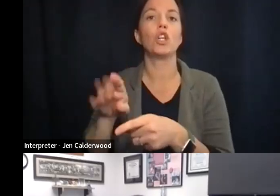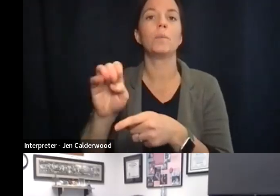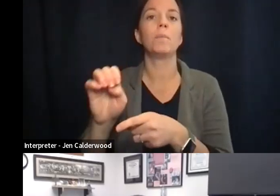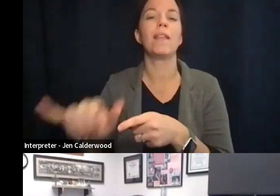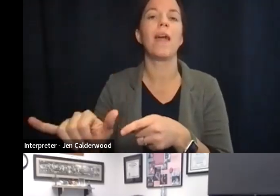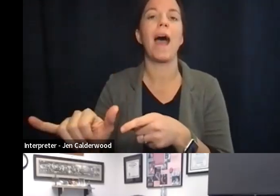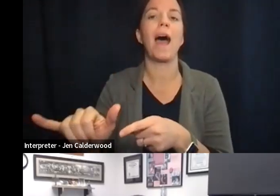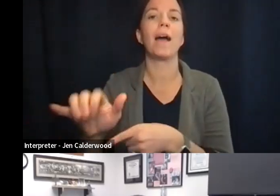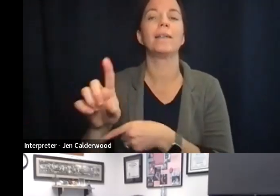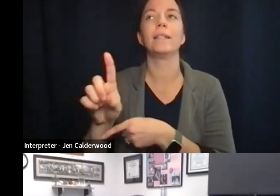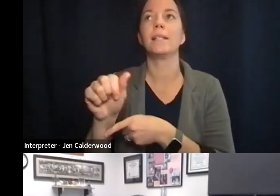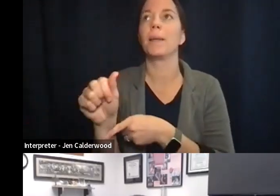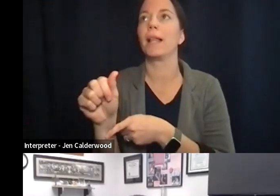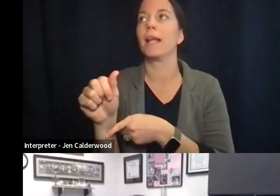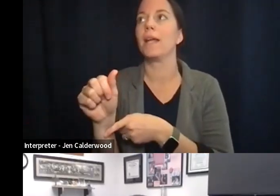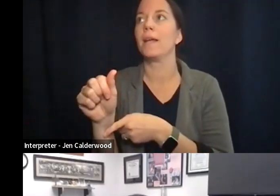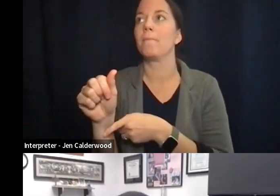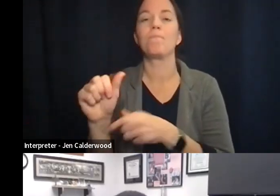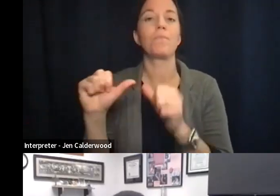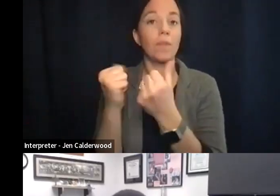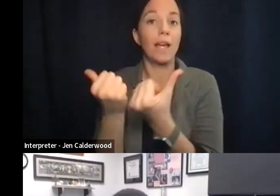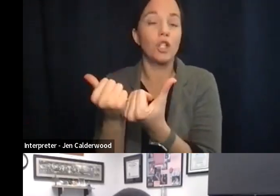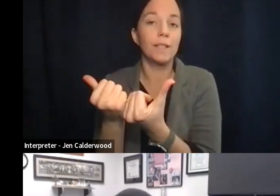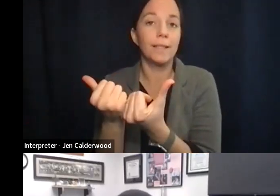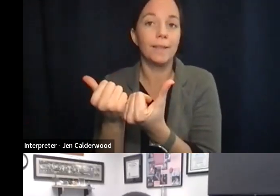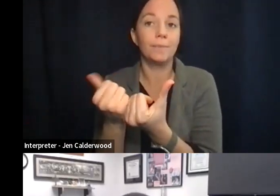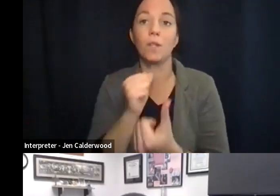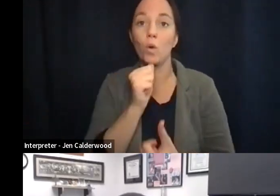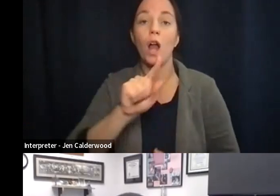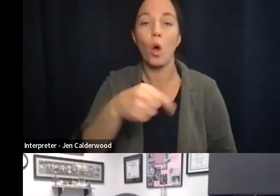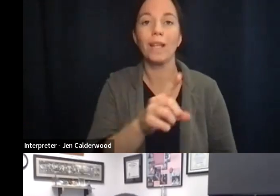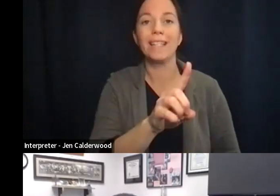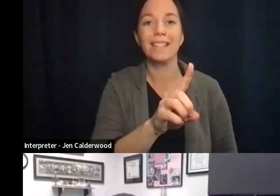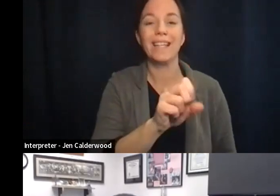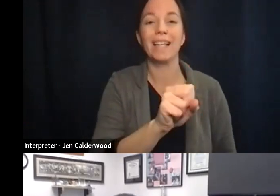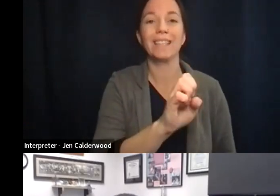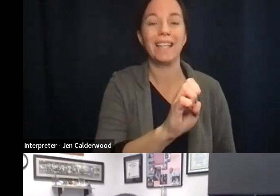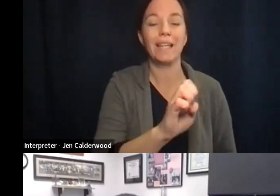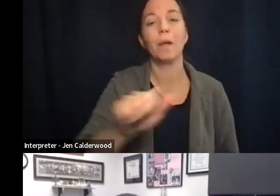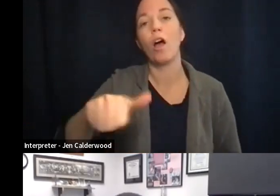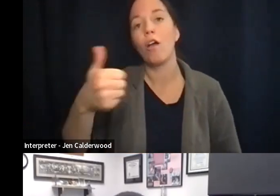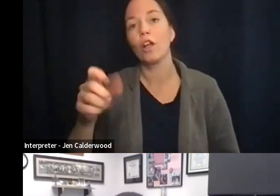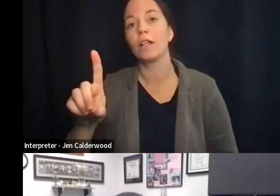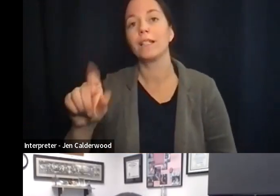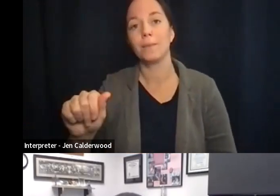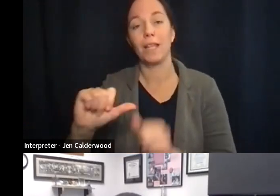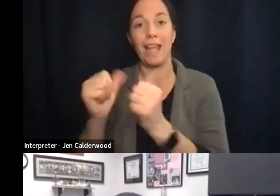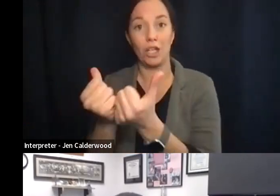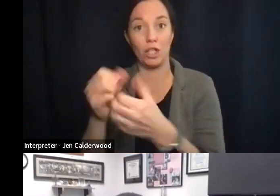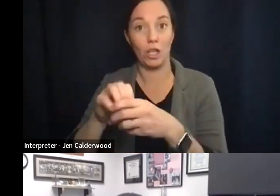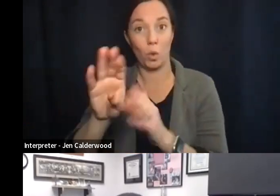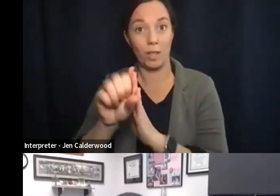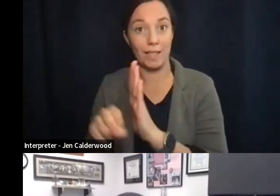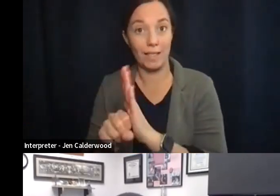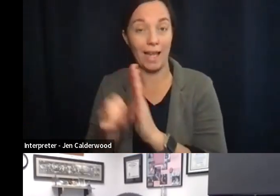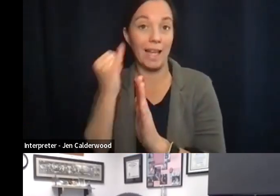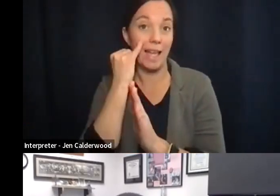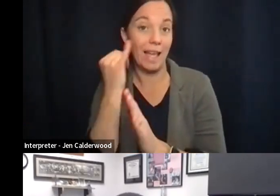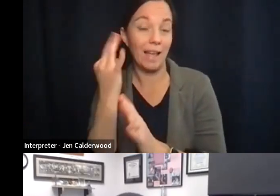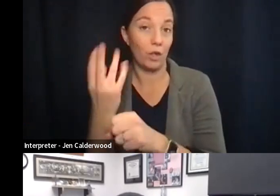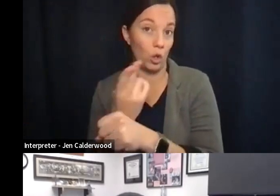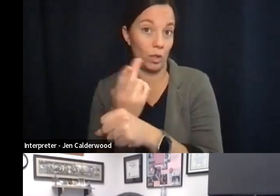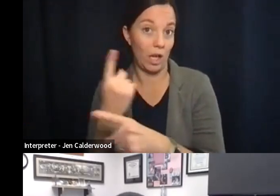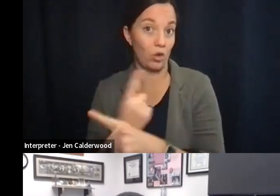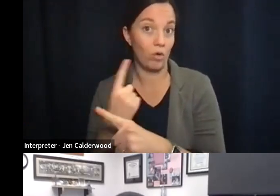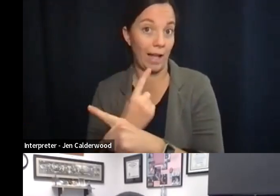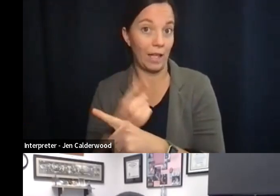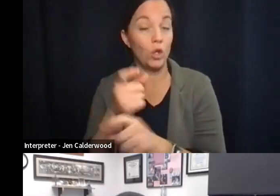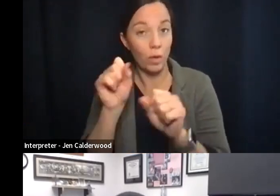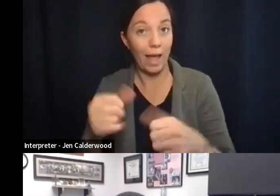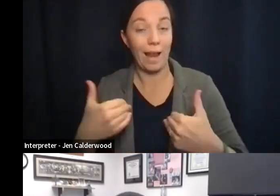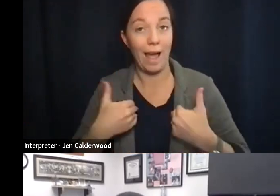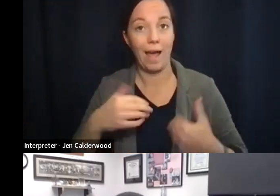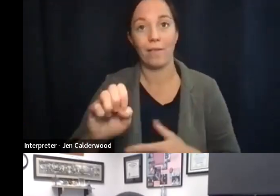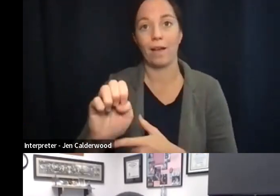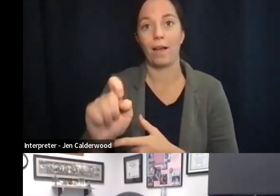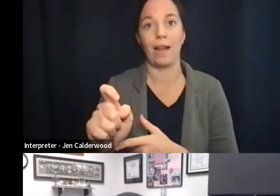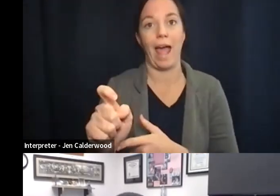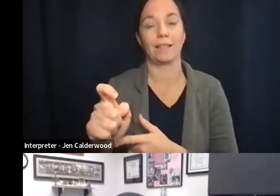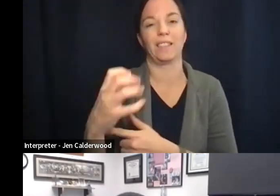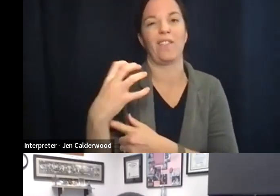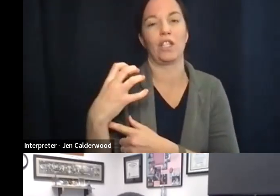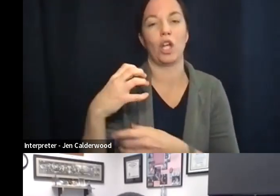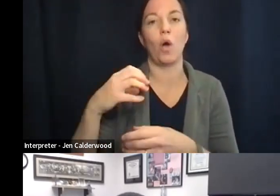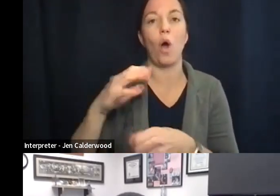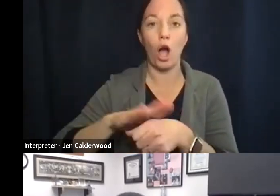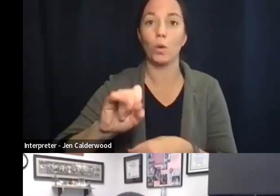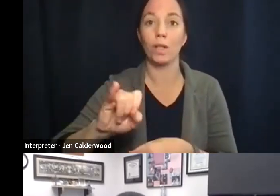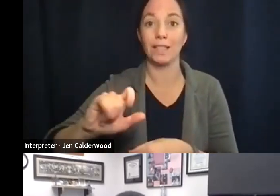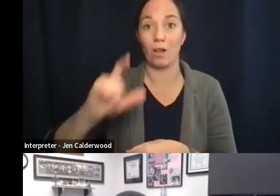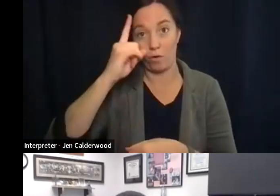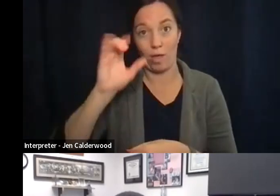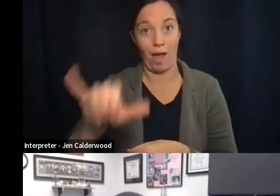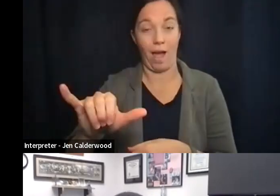But any other disability agencies you have in your state you know, if you're utilizing it correctly, you can have an exhibitio on your silk for that in Kansas we do.